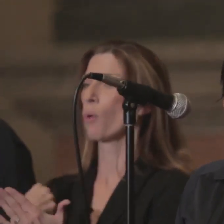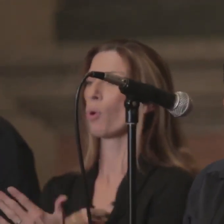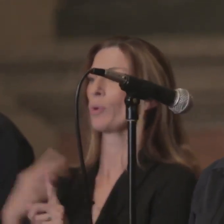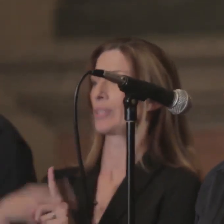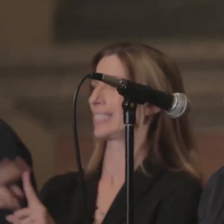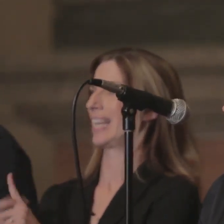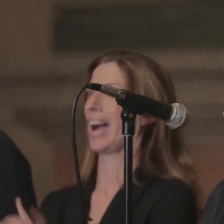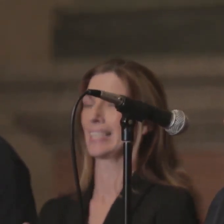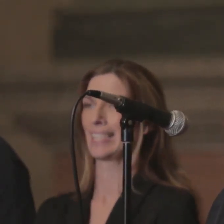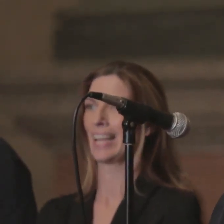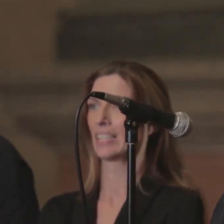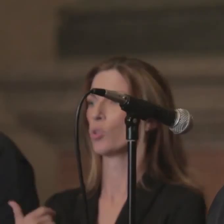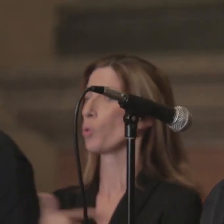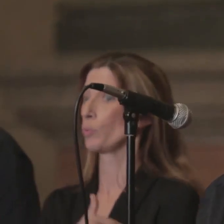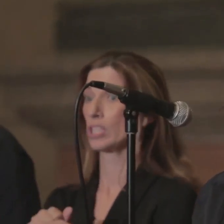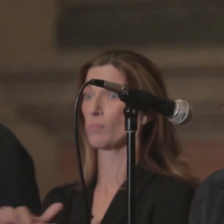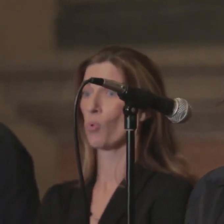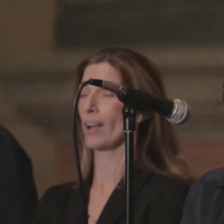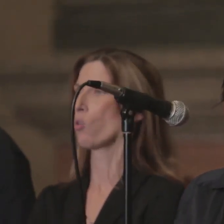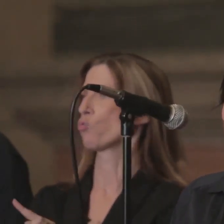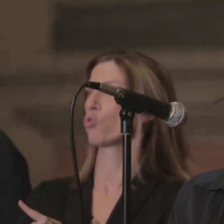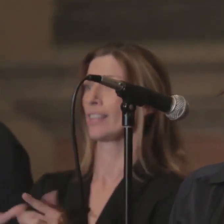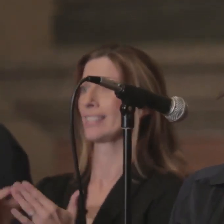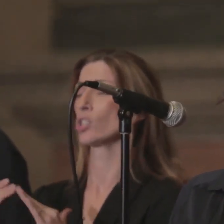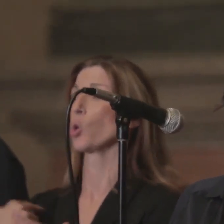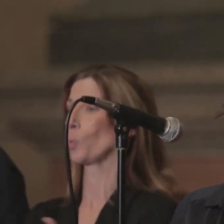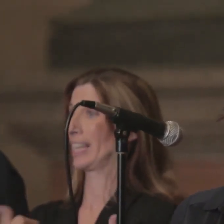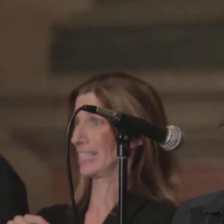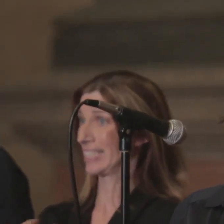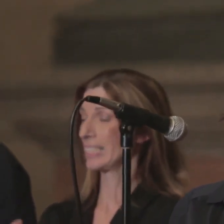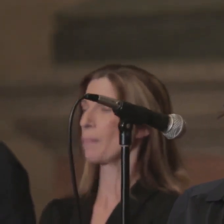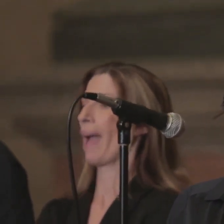We were spread out across the city. We had a team at the incident command post. We brought